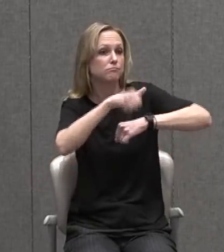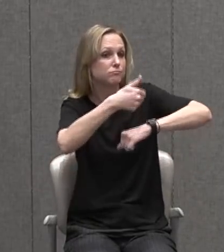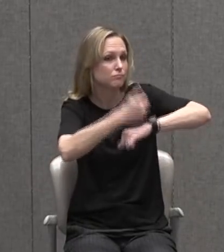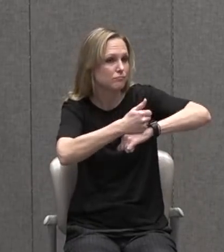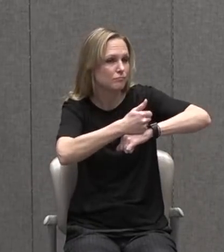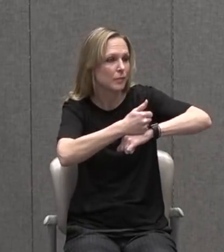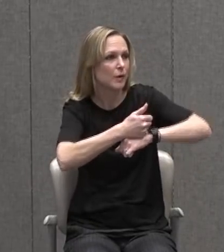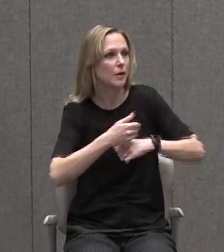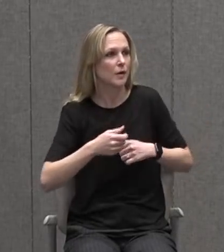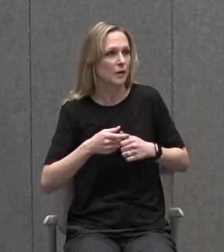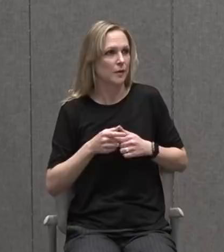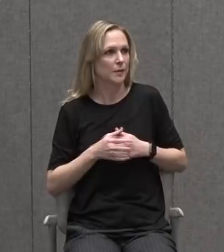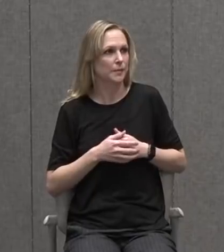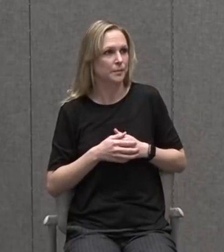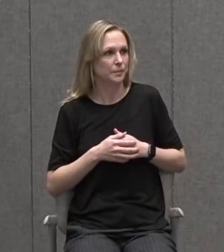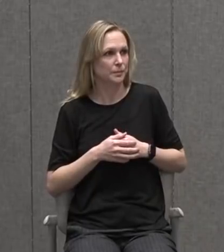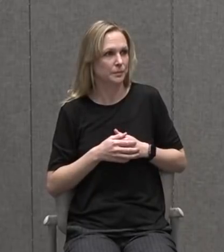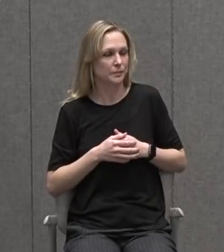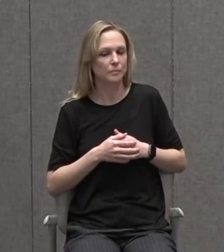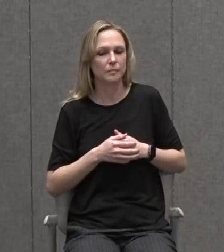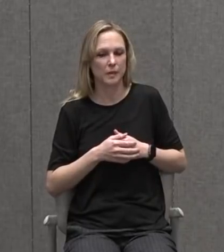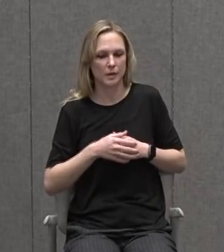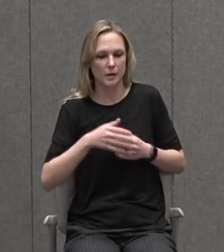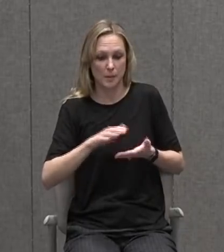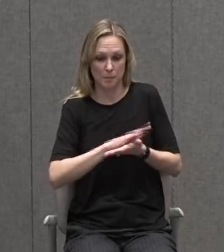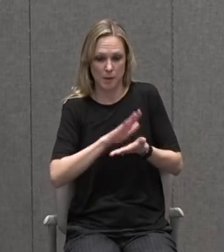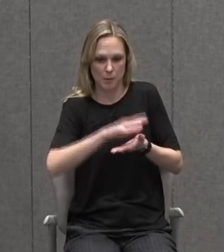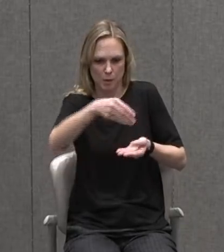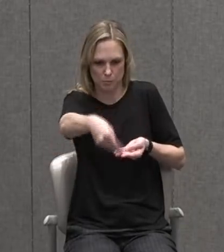So you will fold it like a hamburger, then from there,